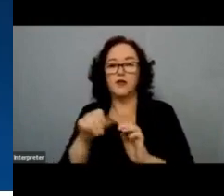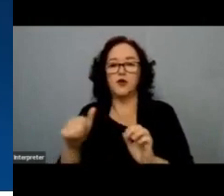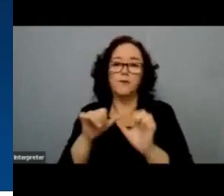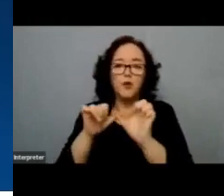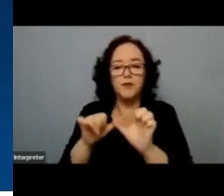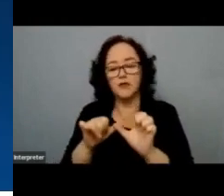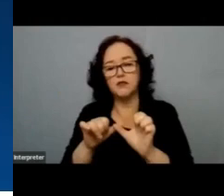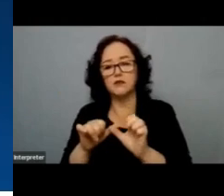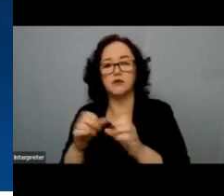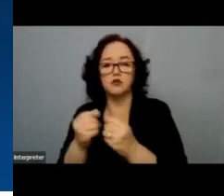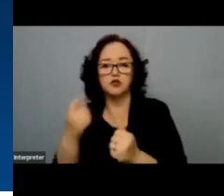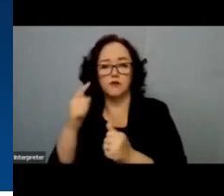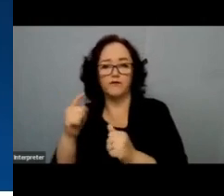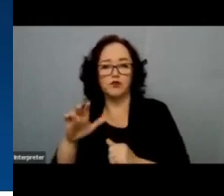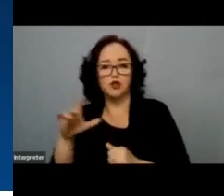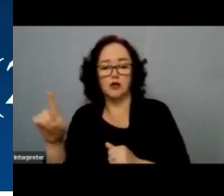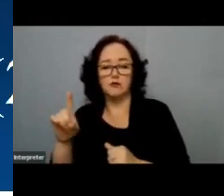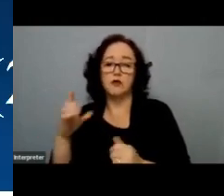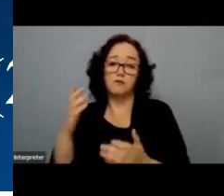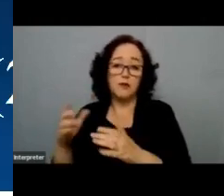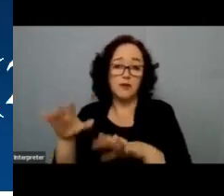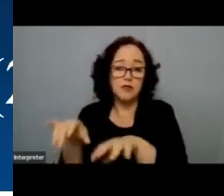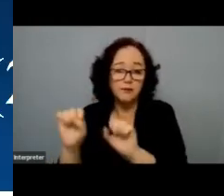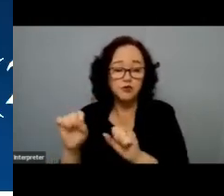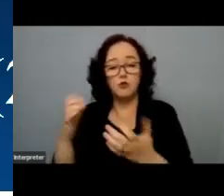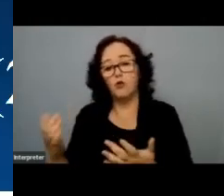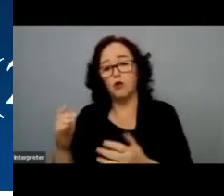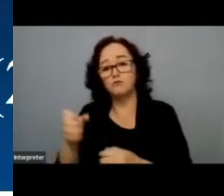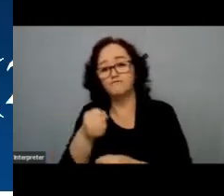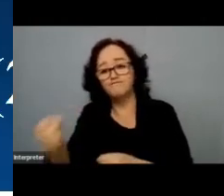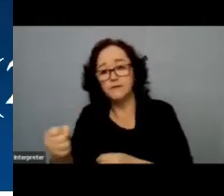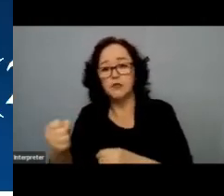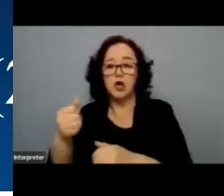guardianship. And now I will